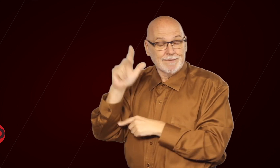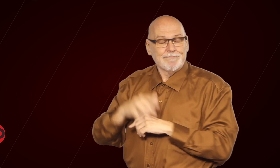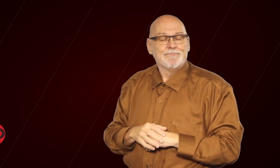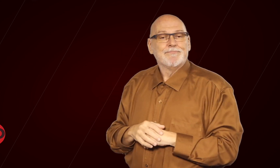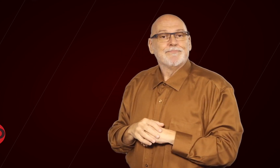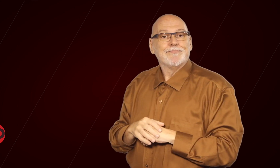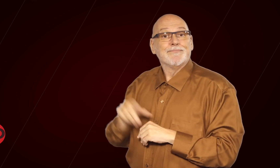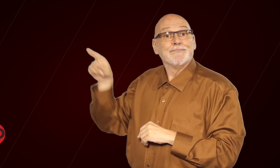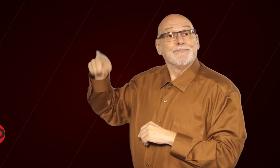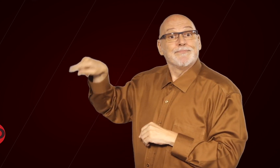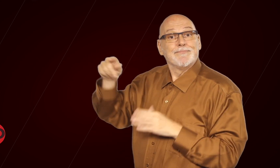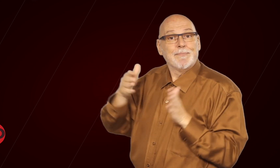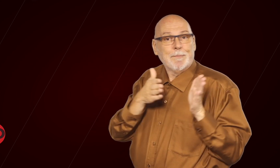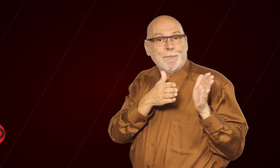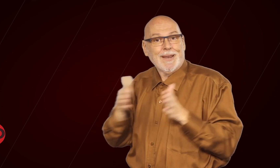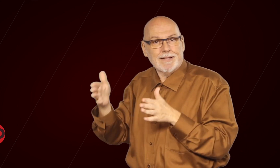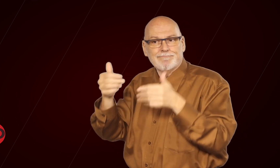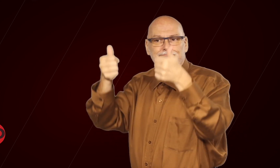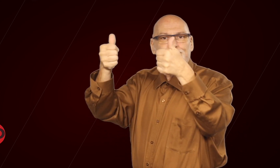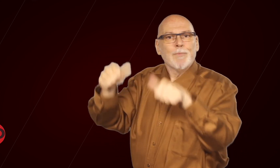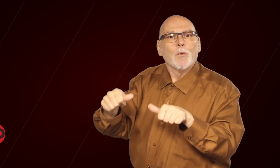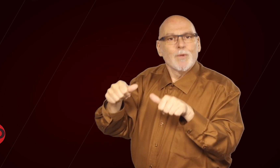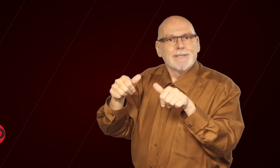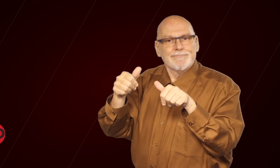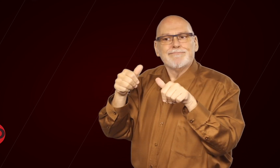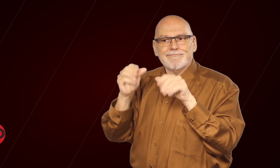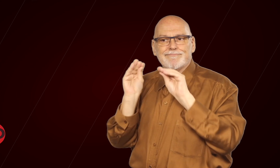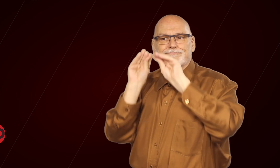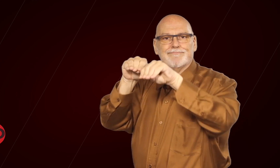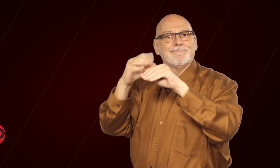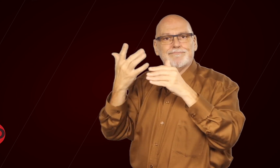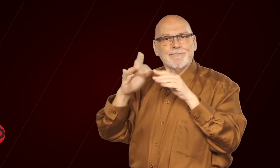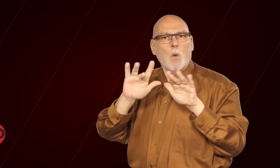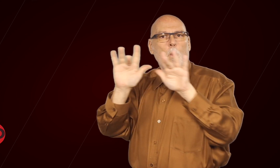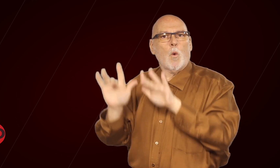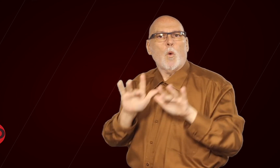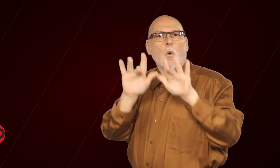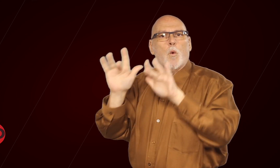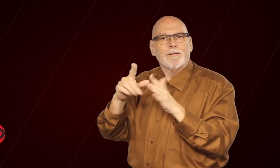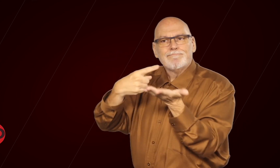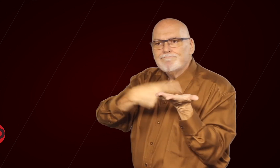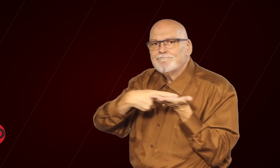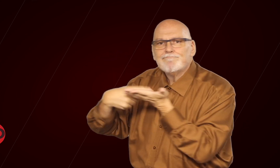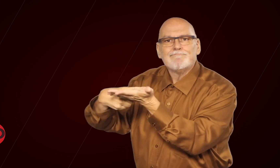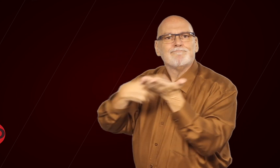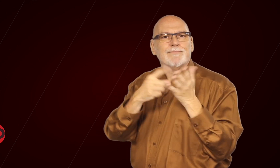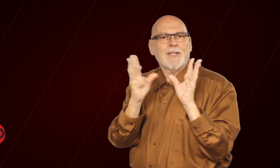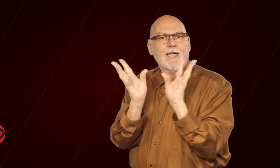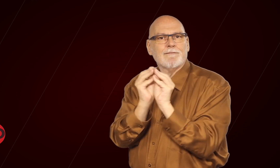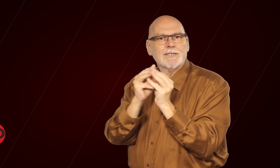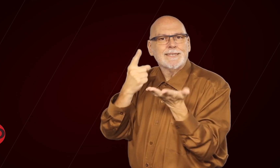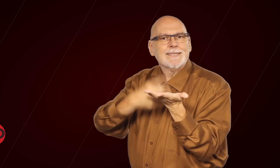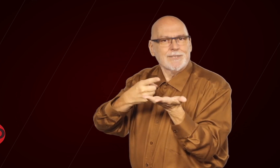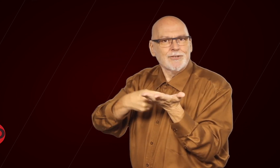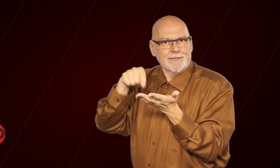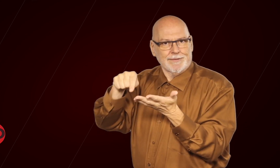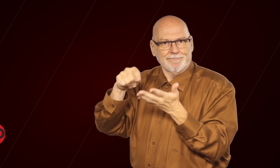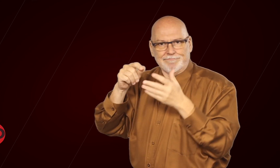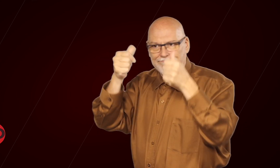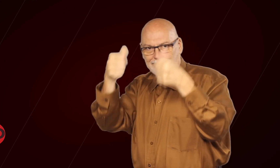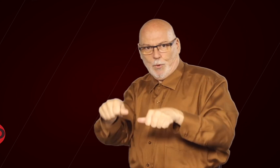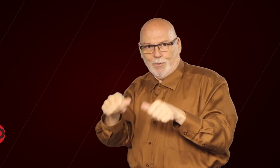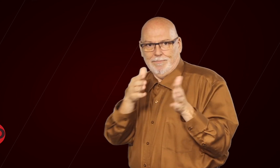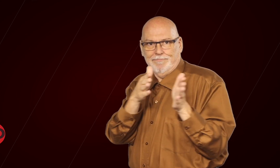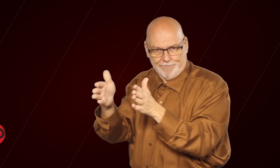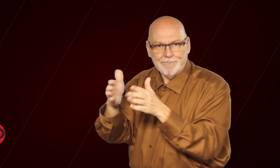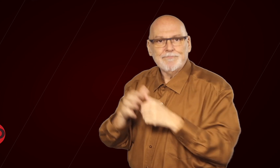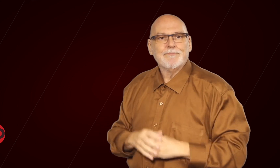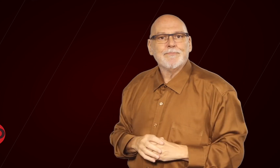They plan to post recordings of these virtual discussion sessions.